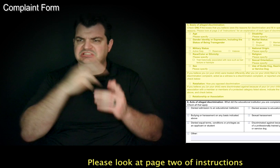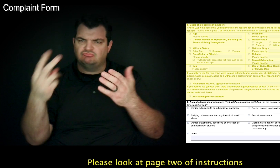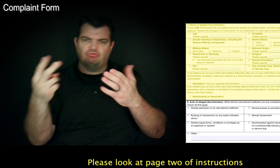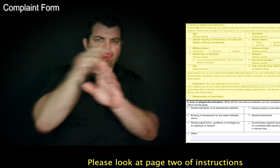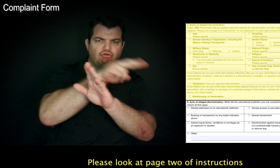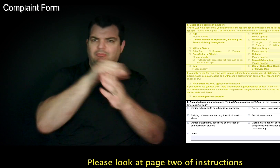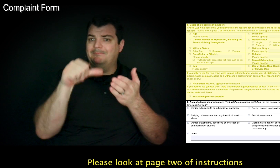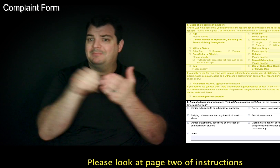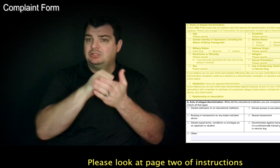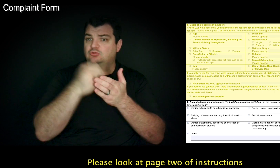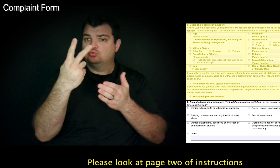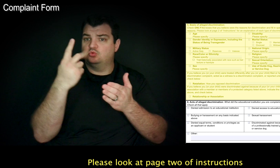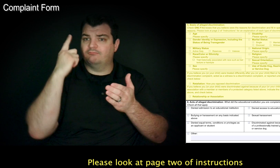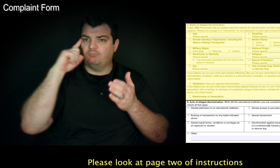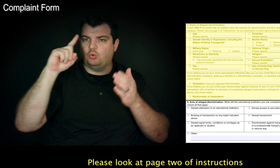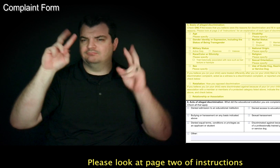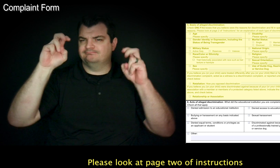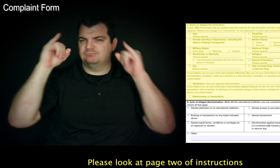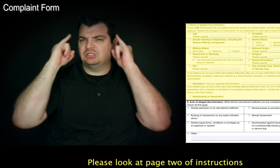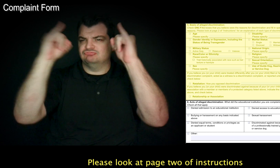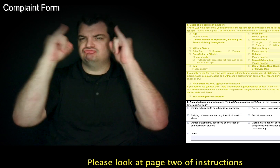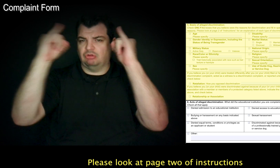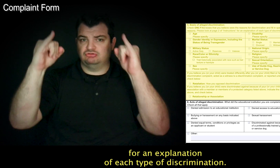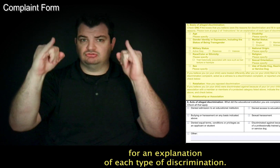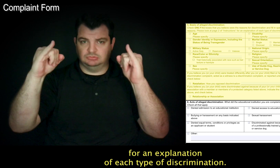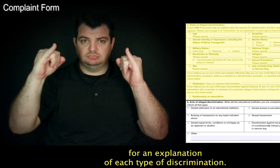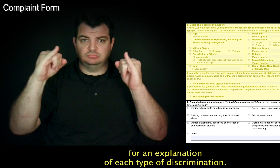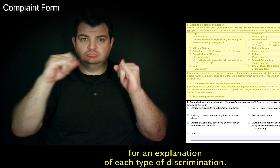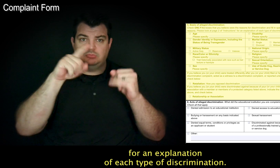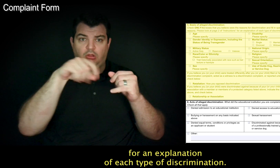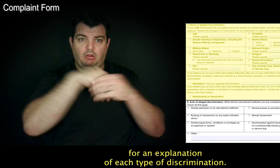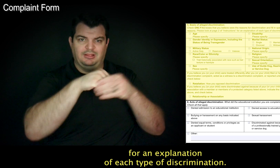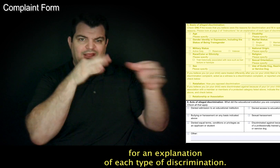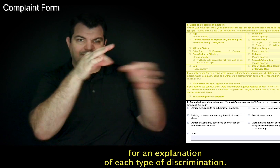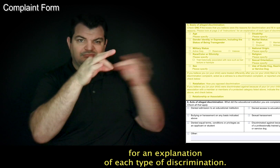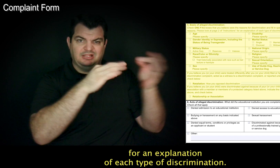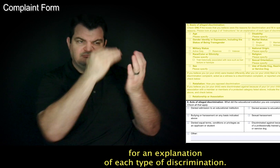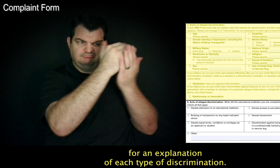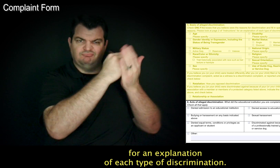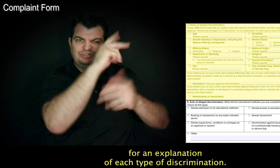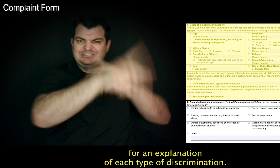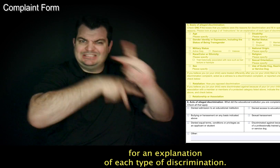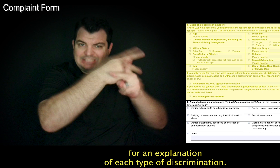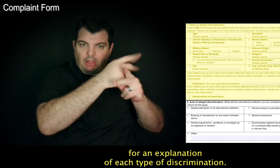Please look at page two of instructions for an explanation of each type of discrimination.